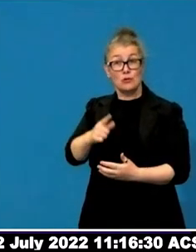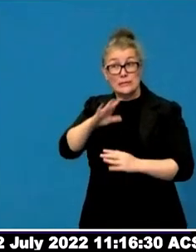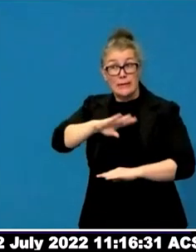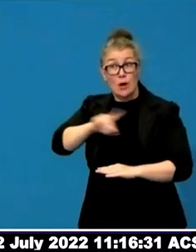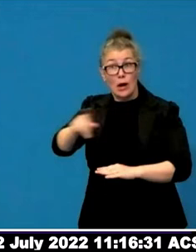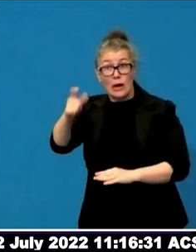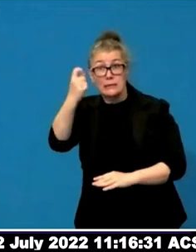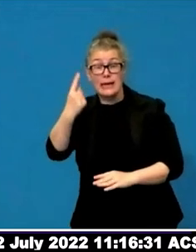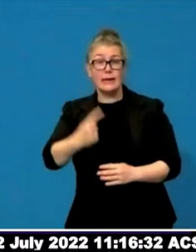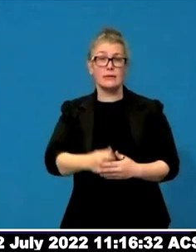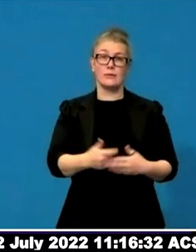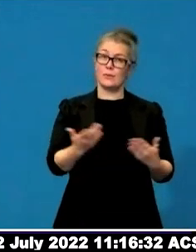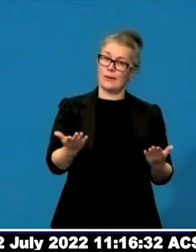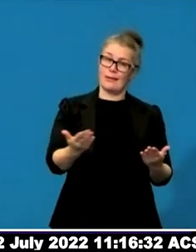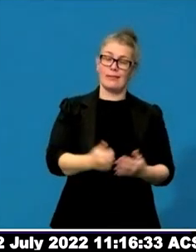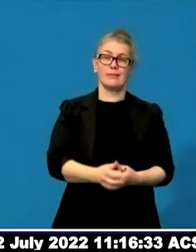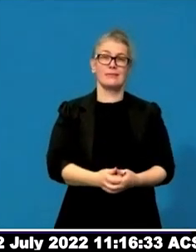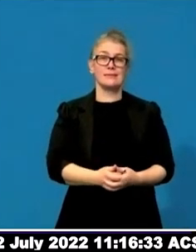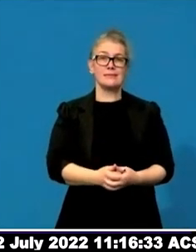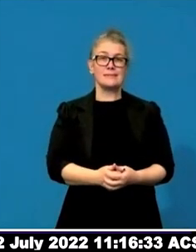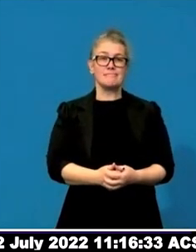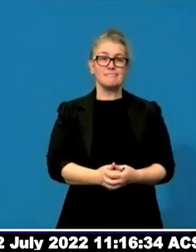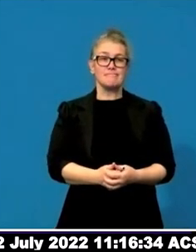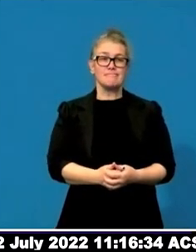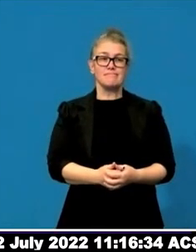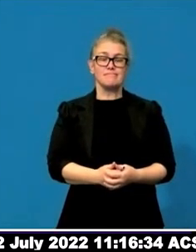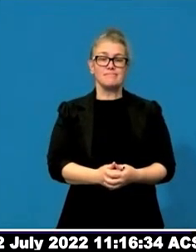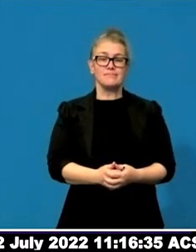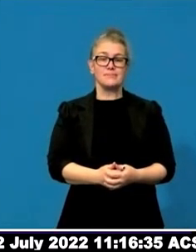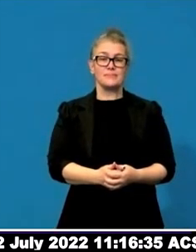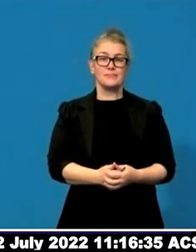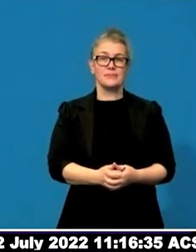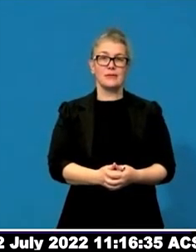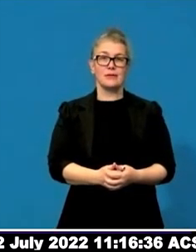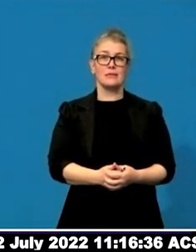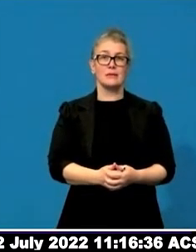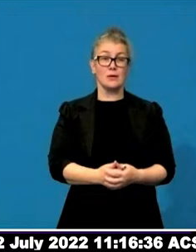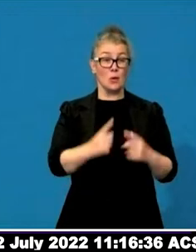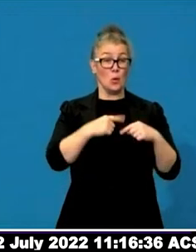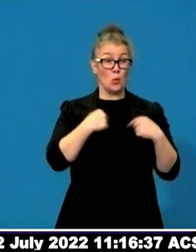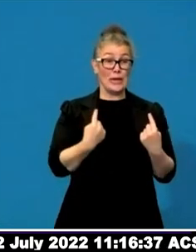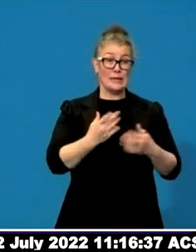Again, we've put a lot of effort into trying to look at,